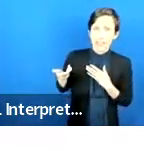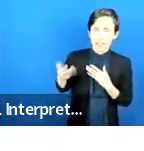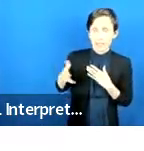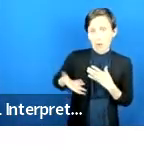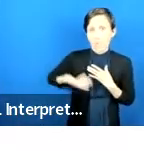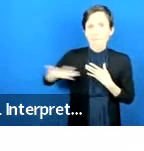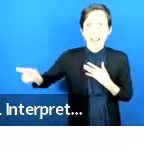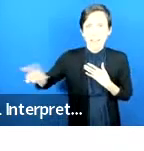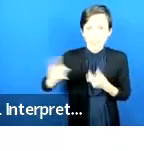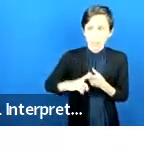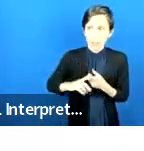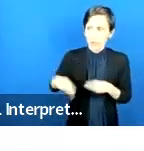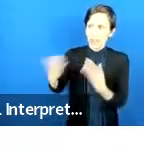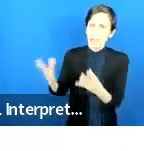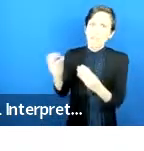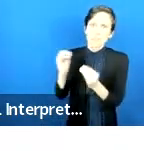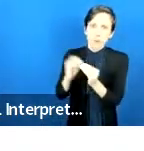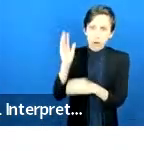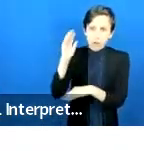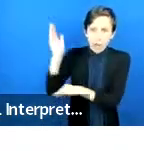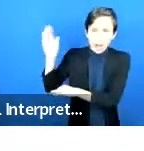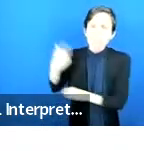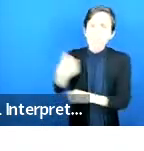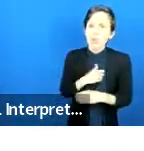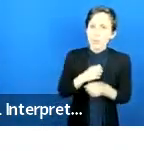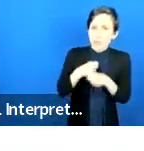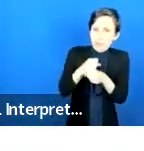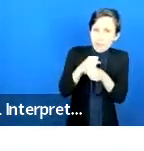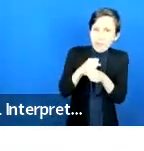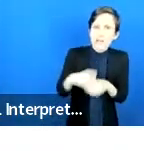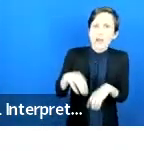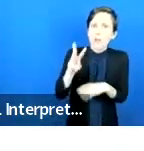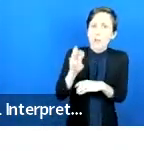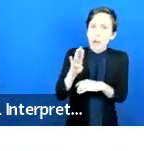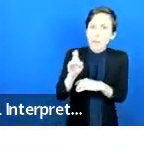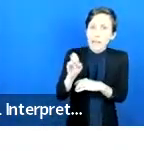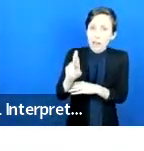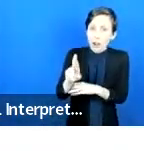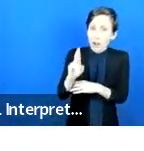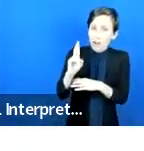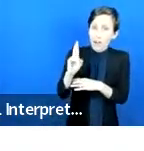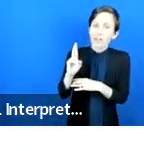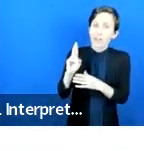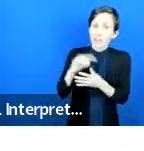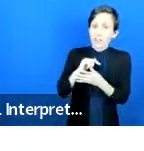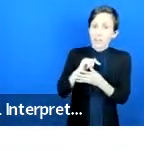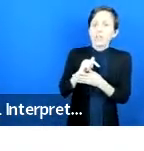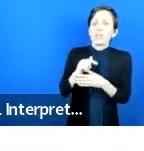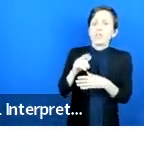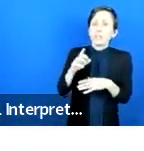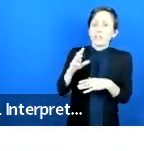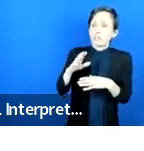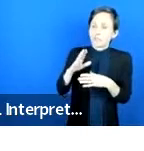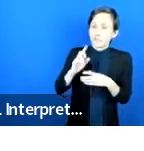and so we're gonna develop a webinar series to continue this conversation of, of talking about neurodiversity and keeping that conversation front and center.